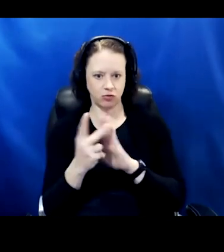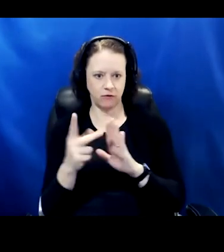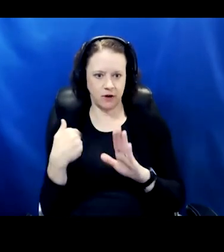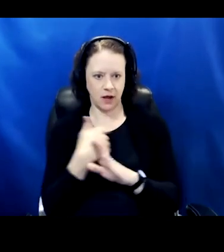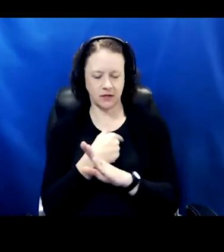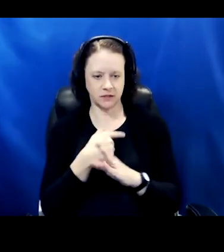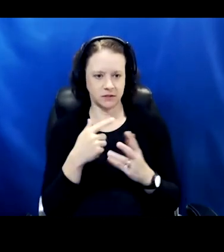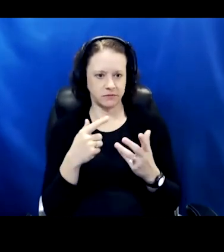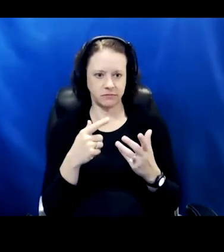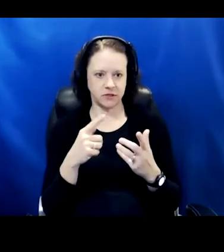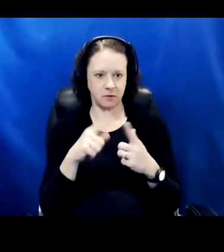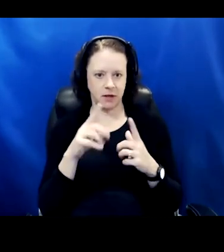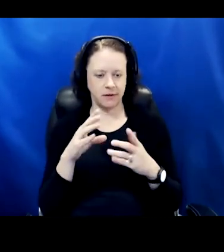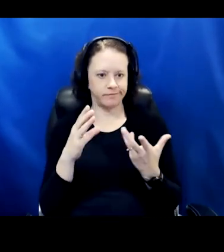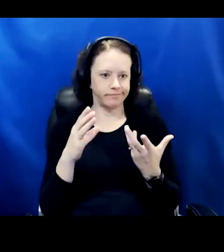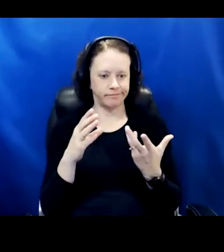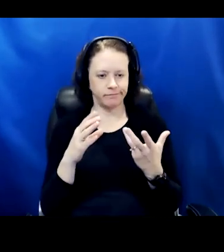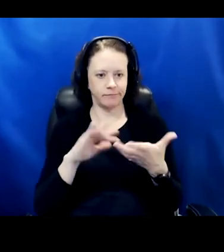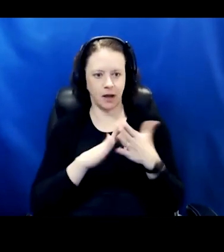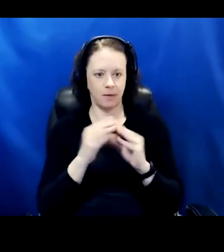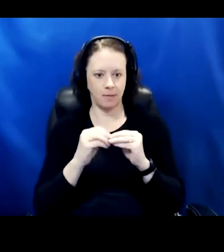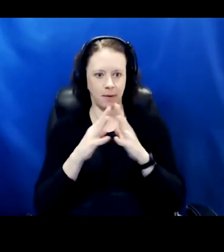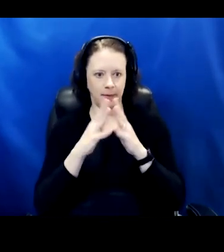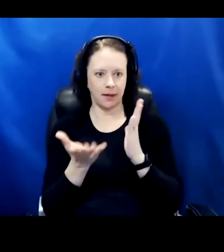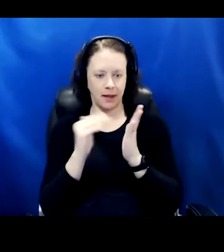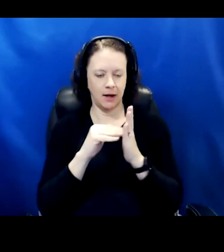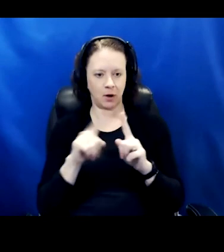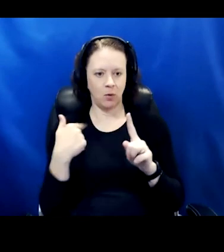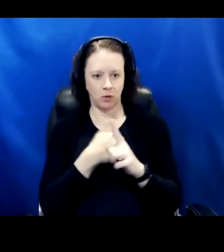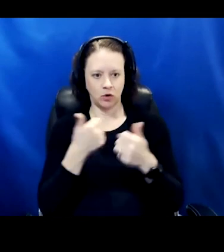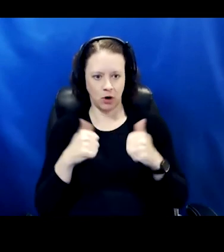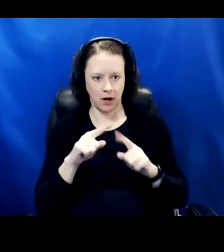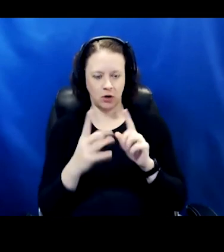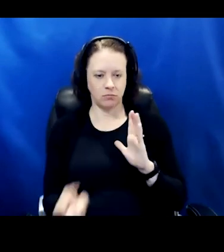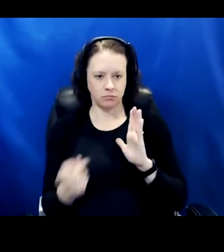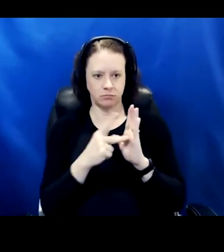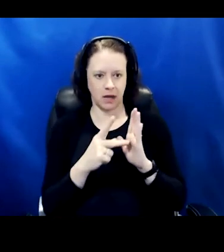but we're going to continue to try to get ourselves added back. Cool. Thank you very much.